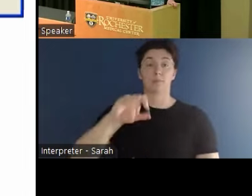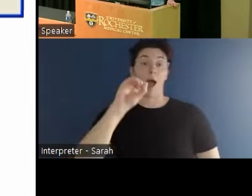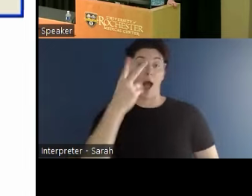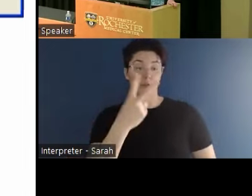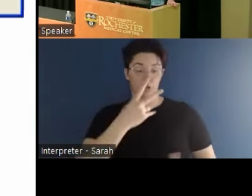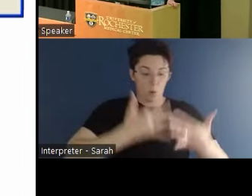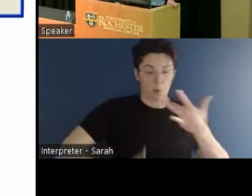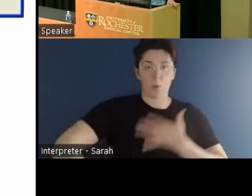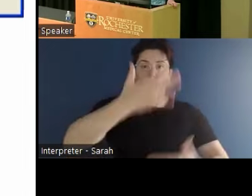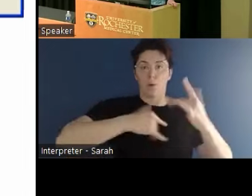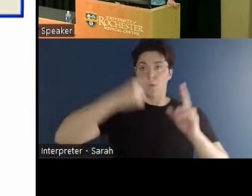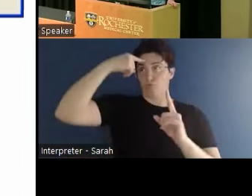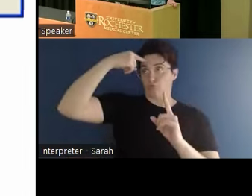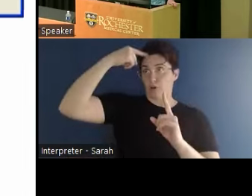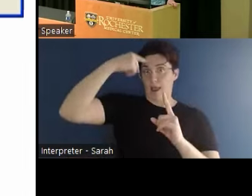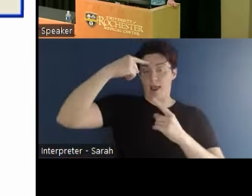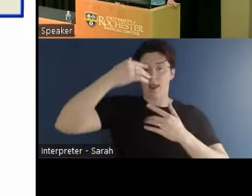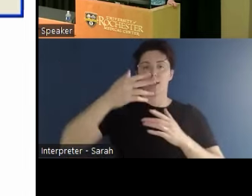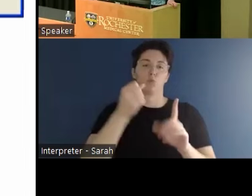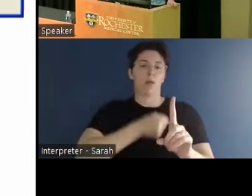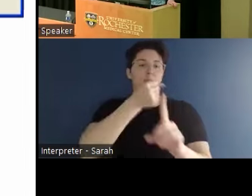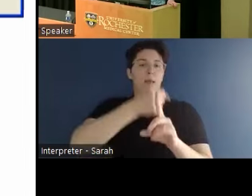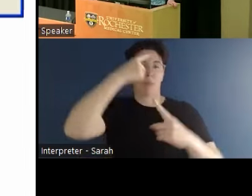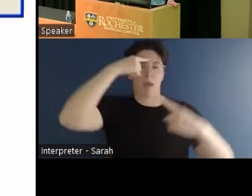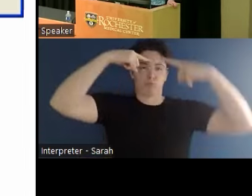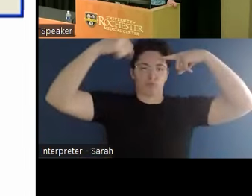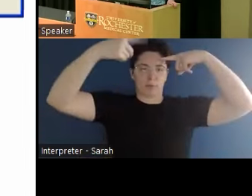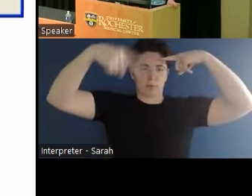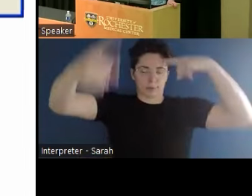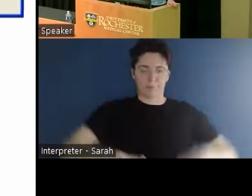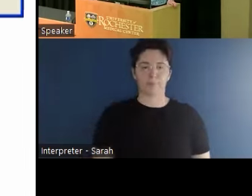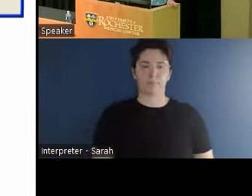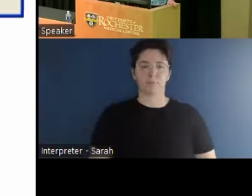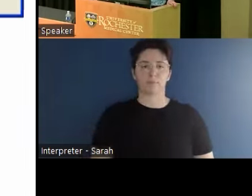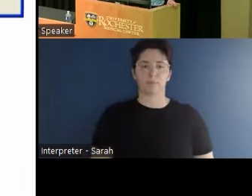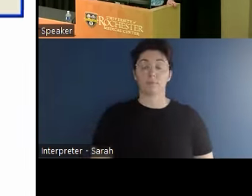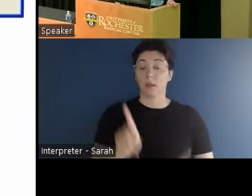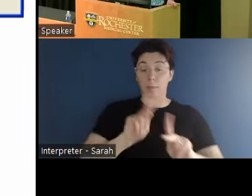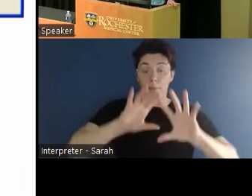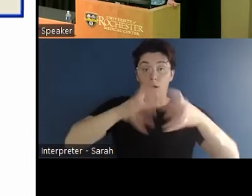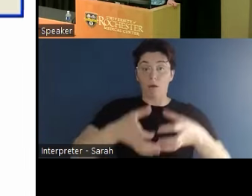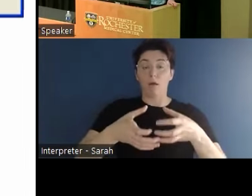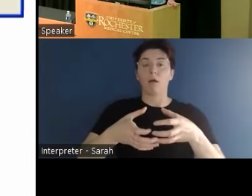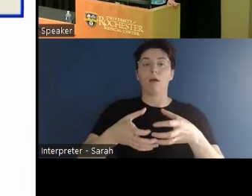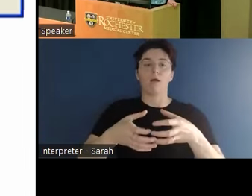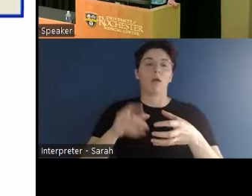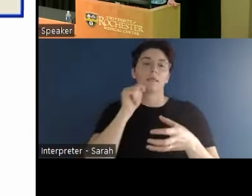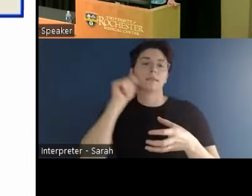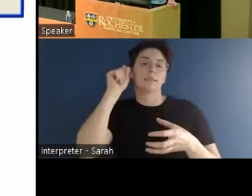linked to attentional processes participants were adolescence with and without ASD the groups were